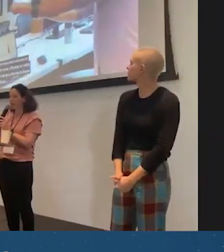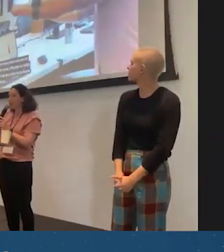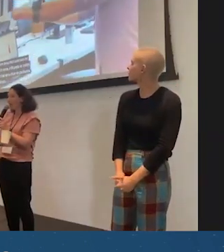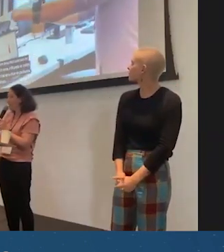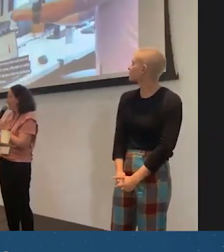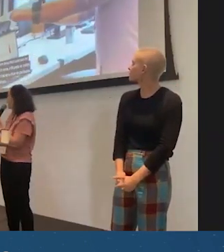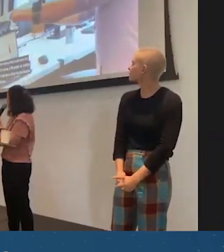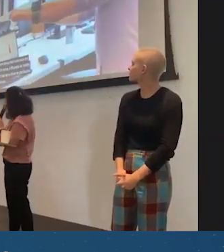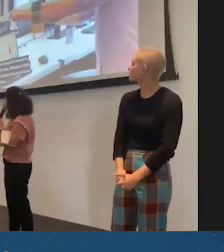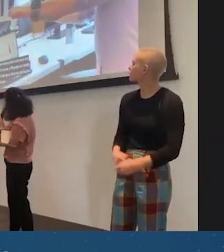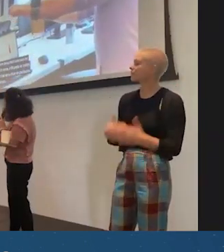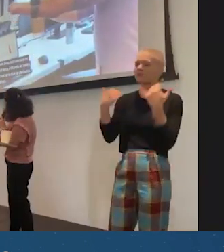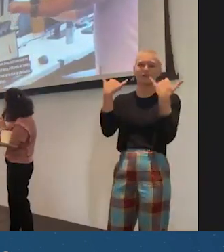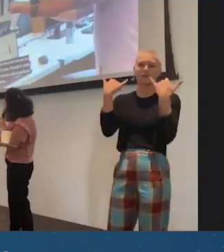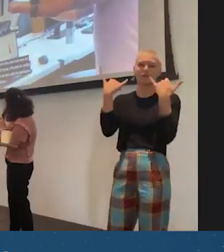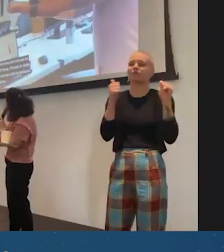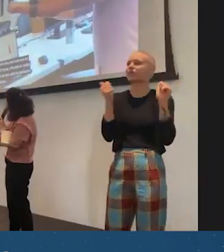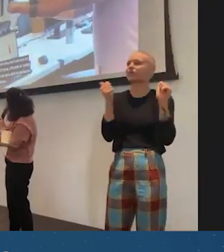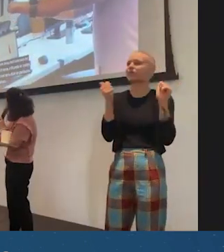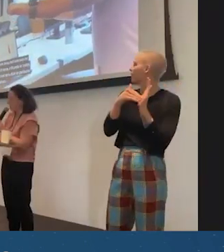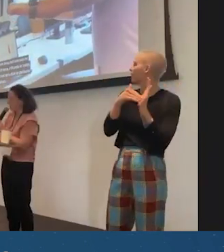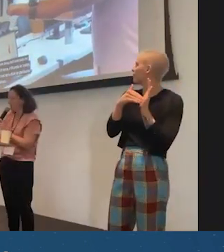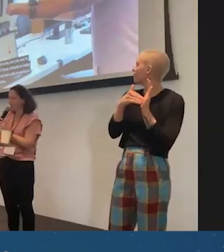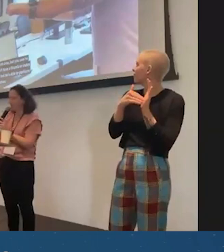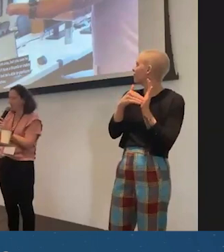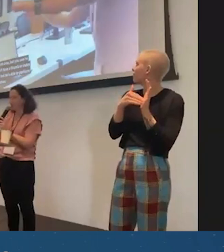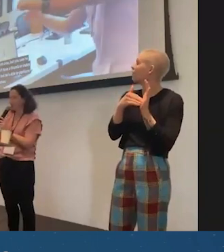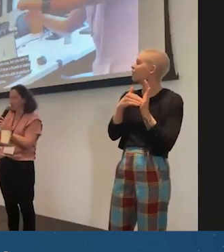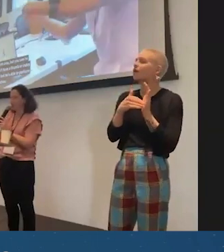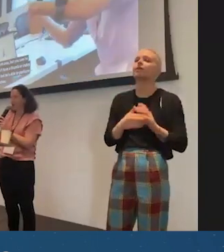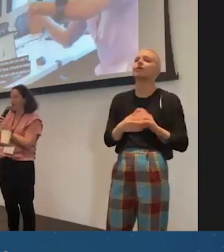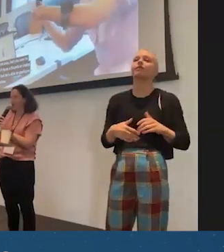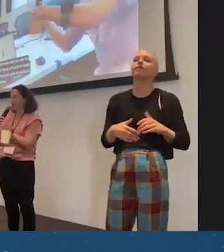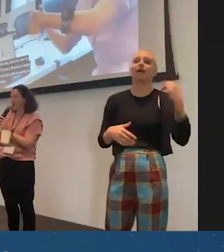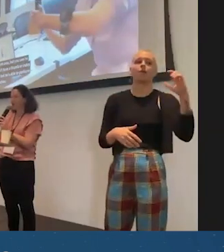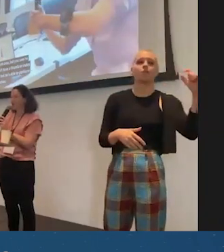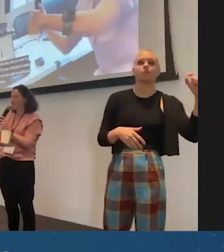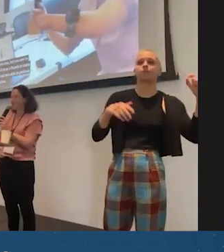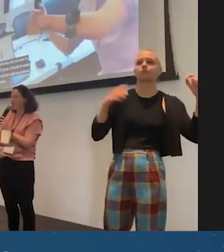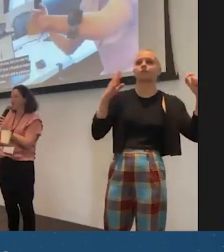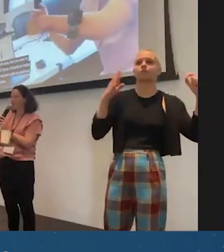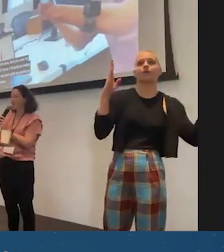And he tries it again and was able to do so.